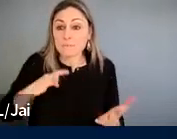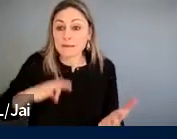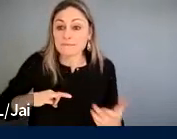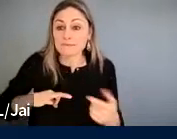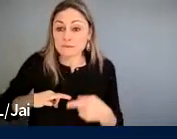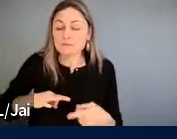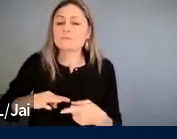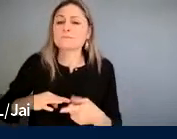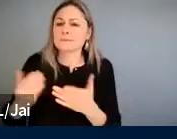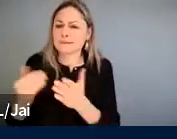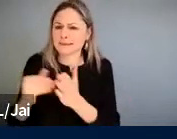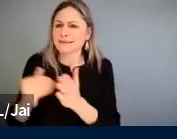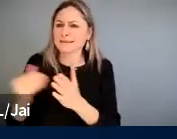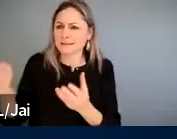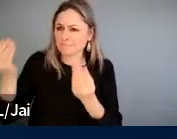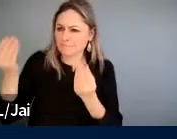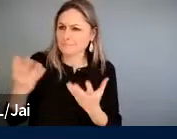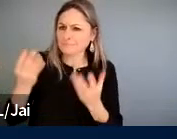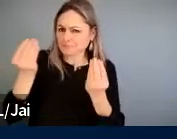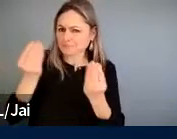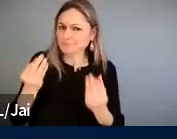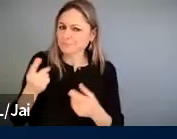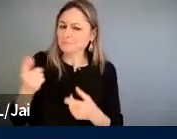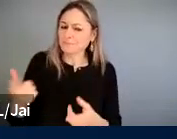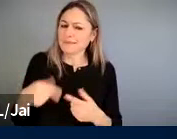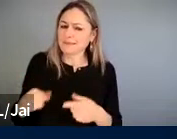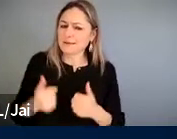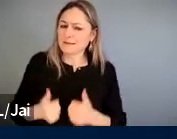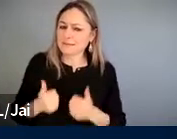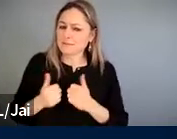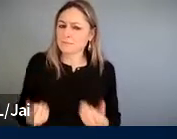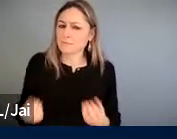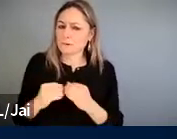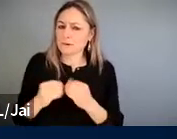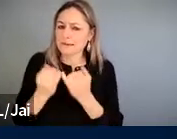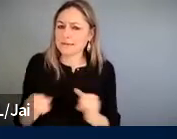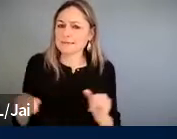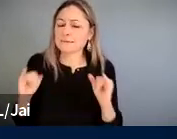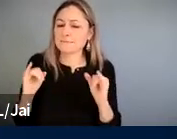is allowing them to live more independent lives through that smart home and task management types